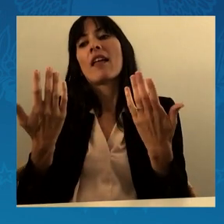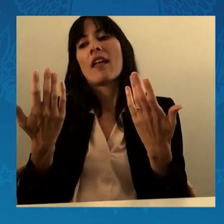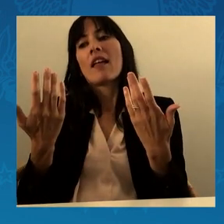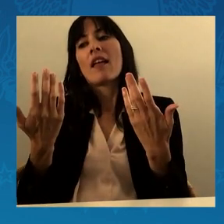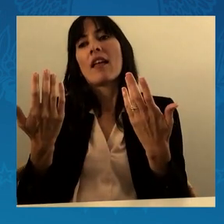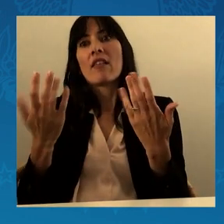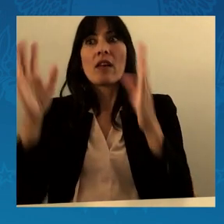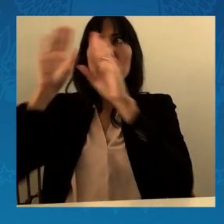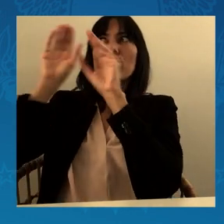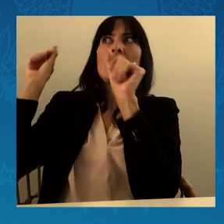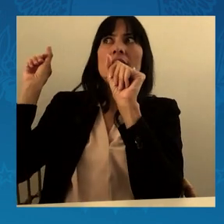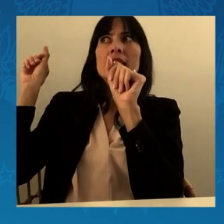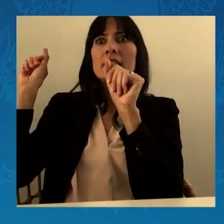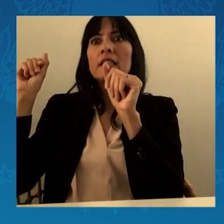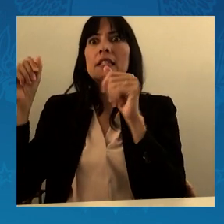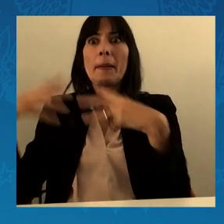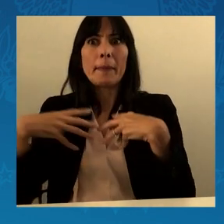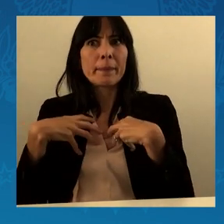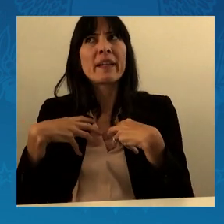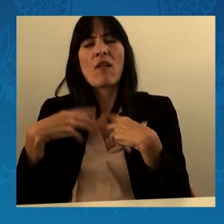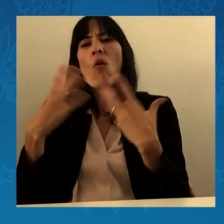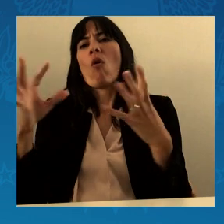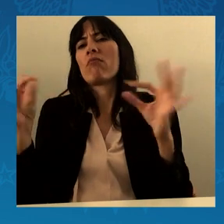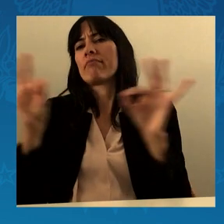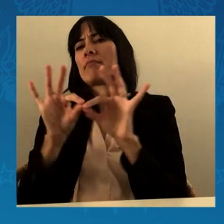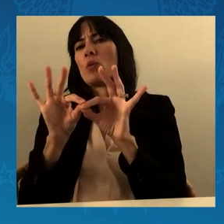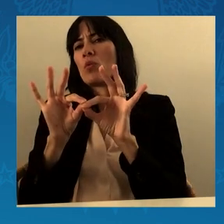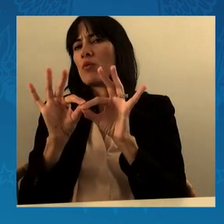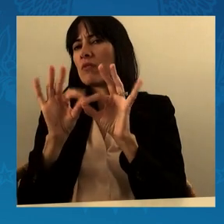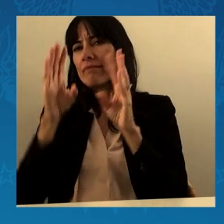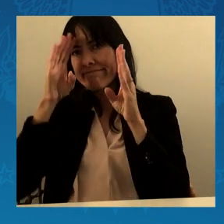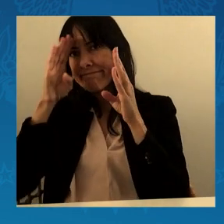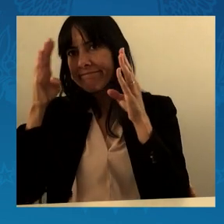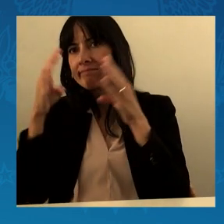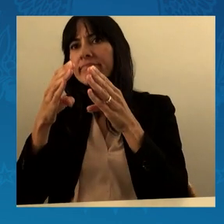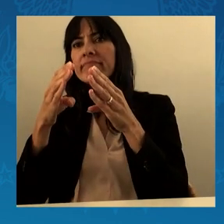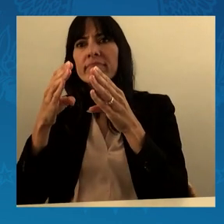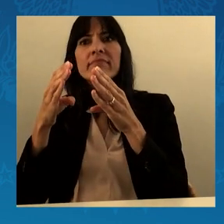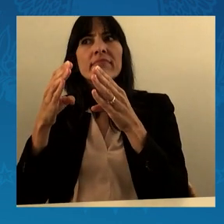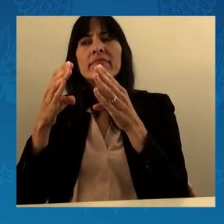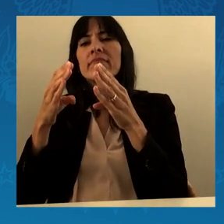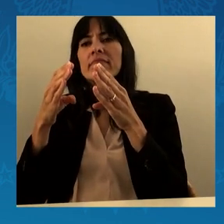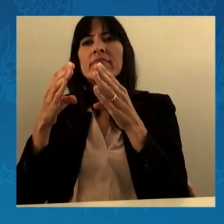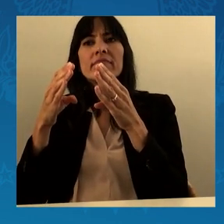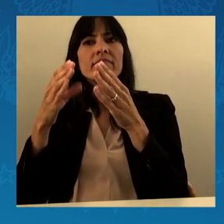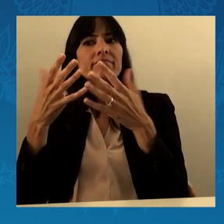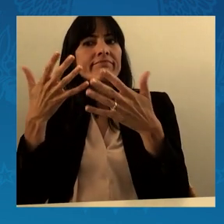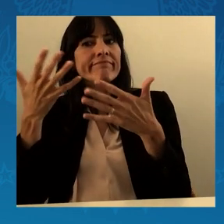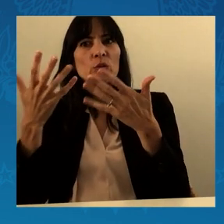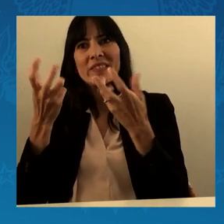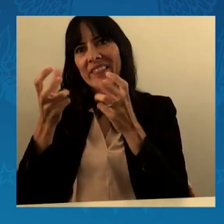and our administration in this moment to continue to invest more in the work we do as the US government